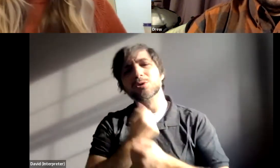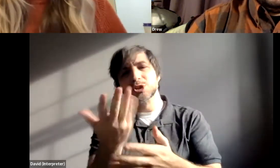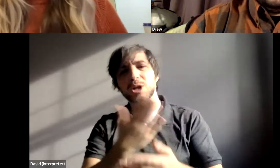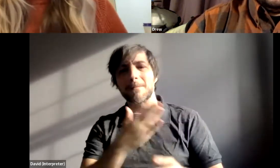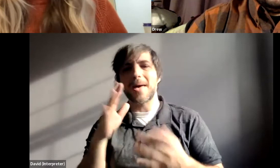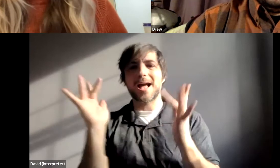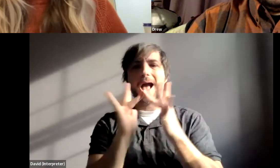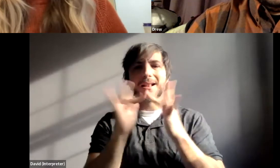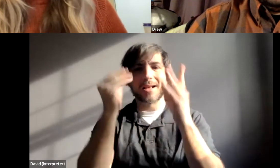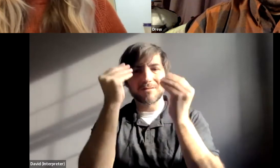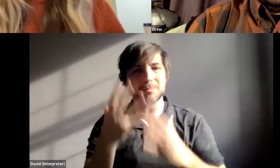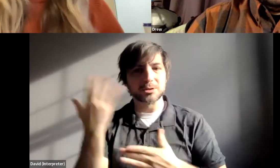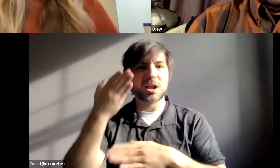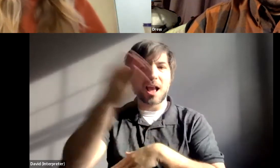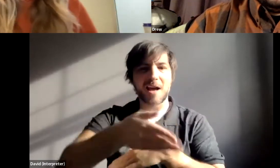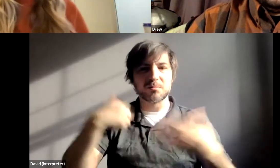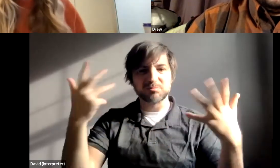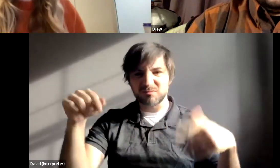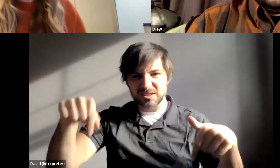Magan. Thanks, Lauren. Yes,